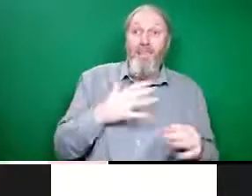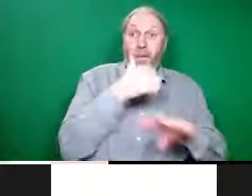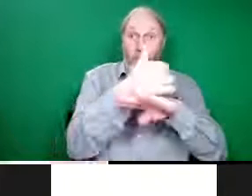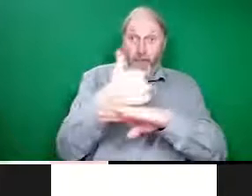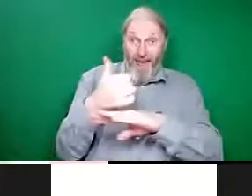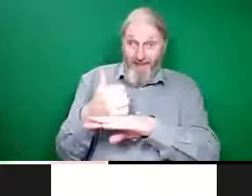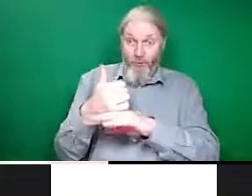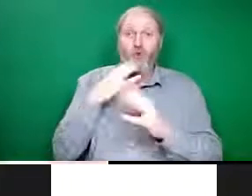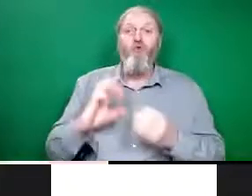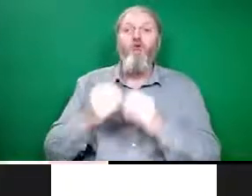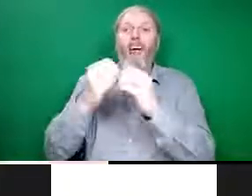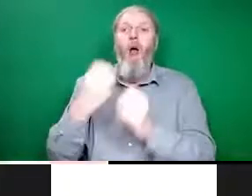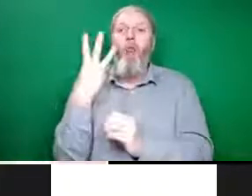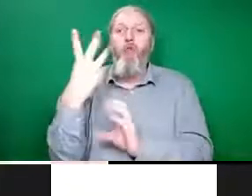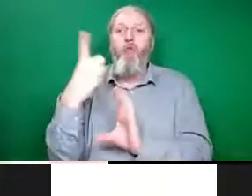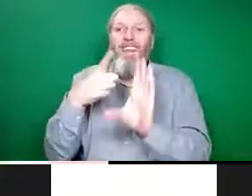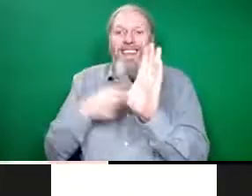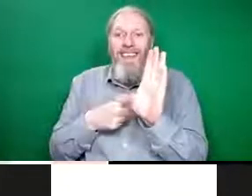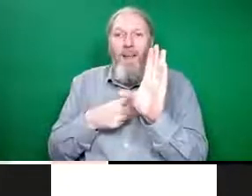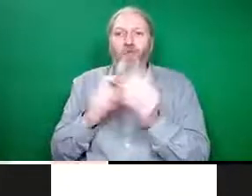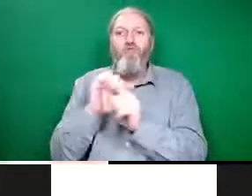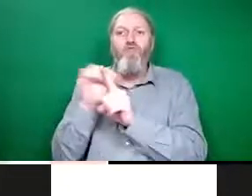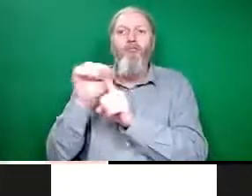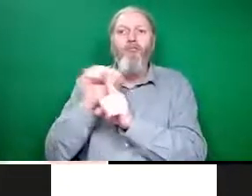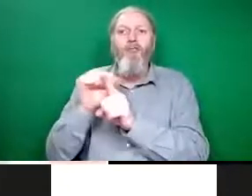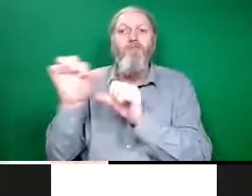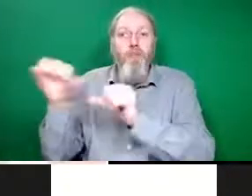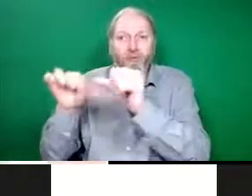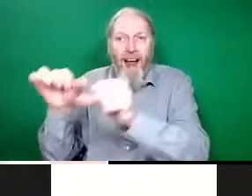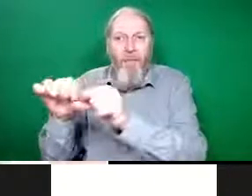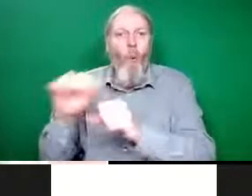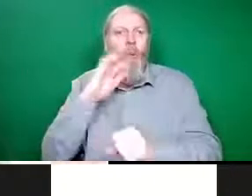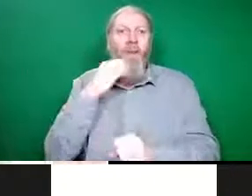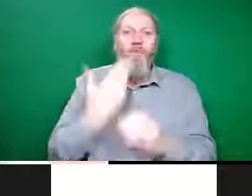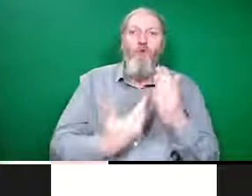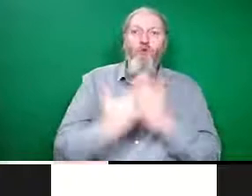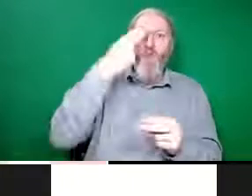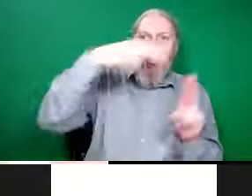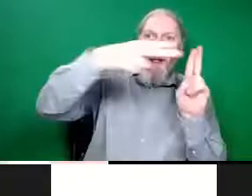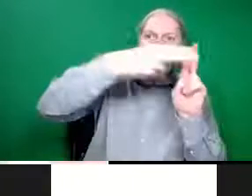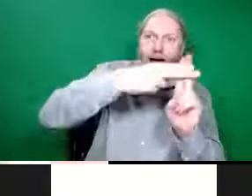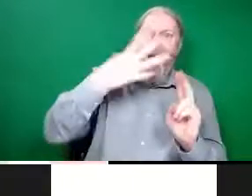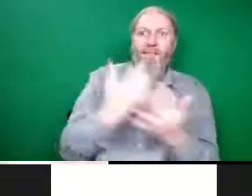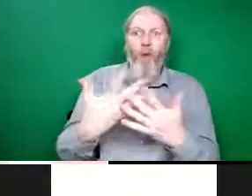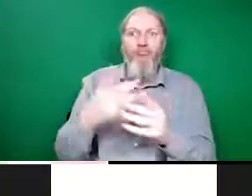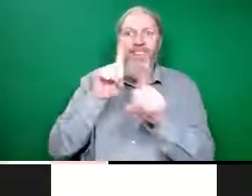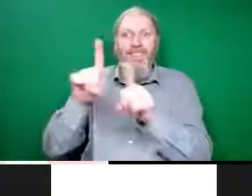shopping arcade and asked to try to revitalise the centre. As you can imagine, it was quite exciting for